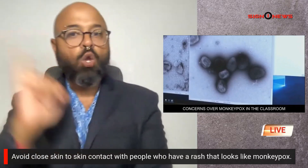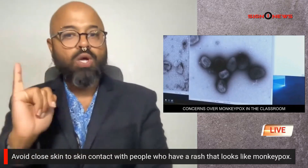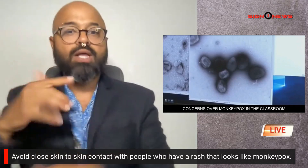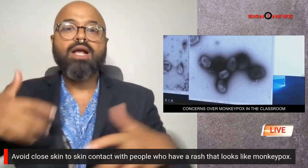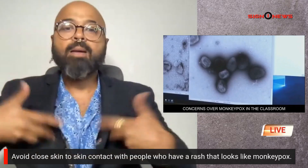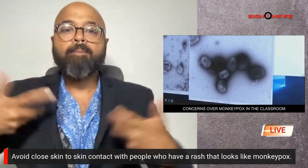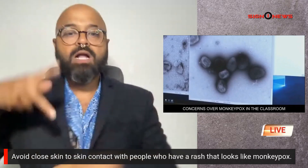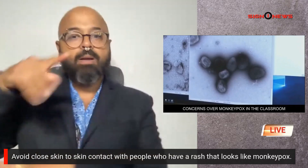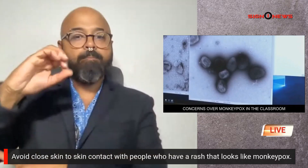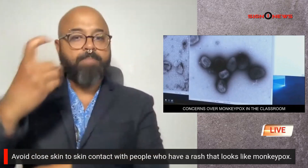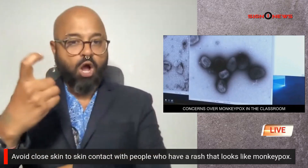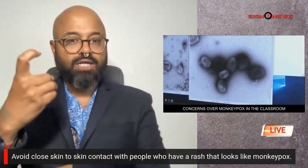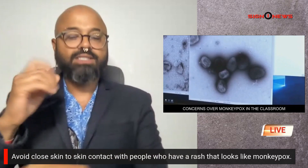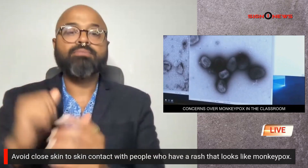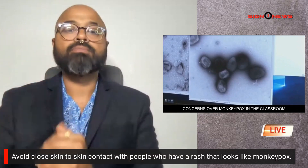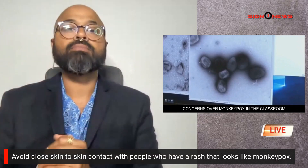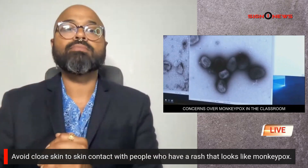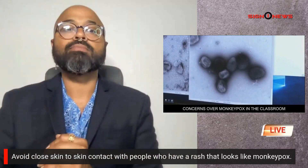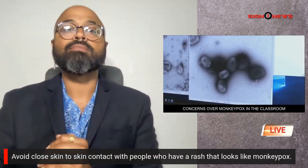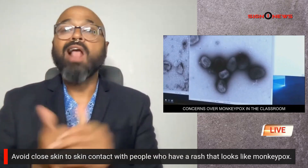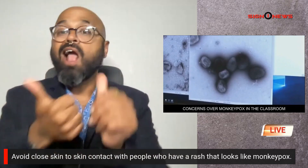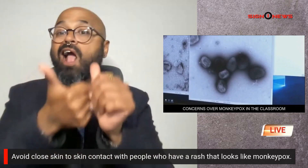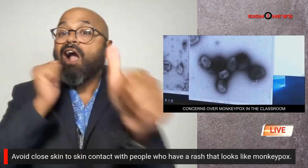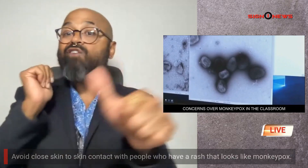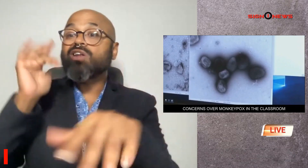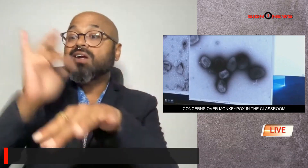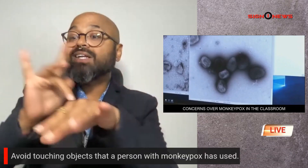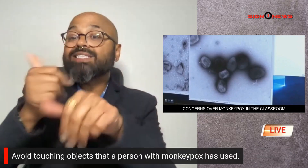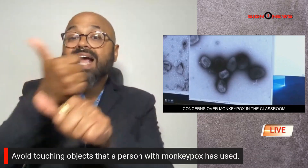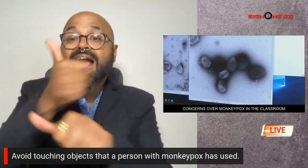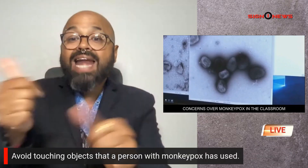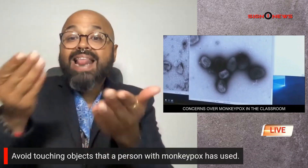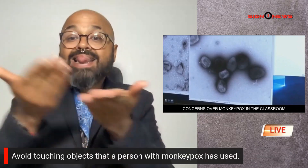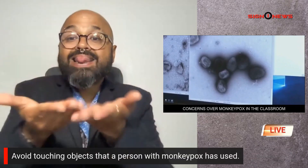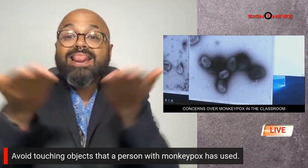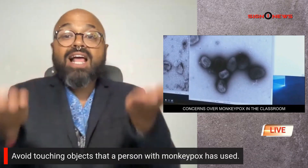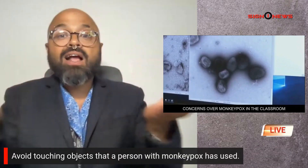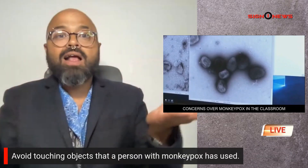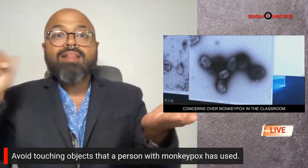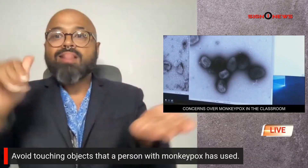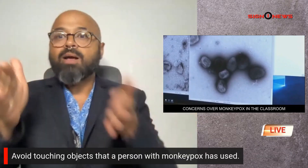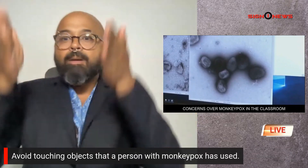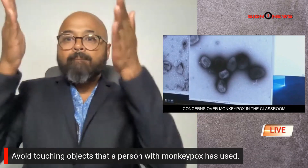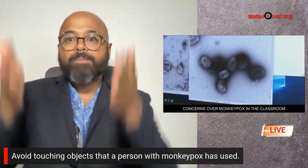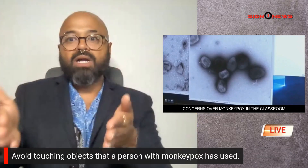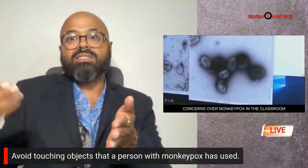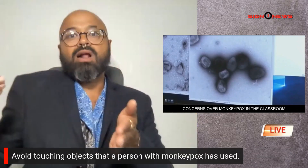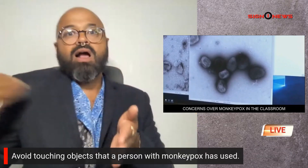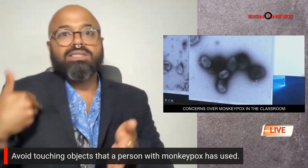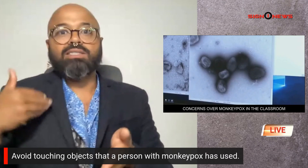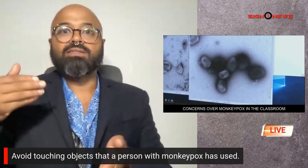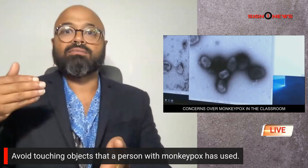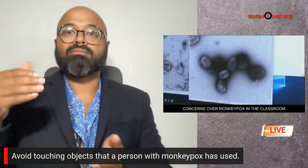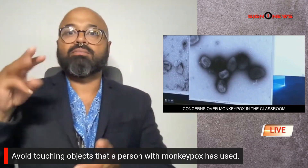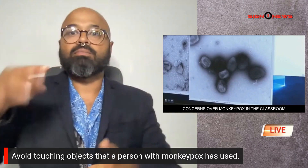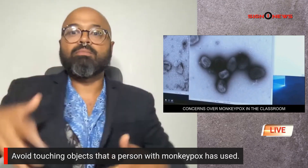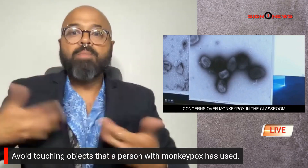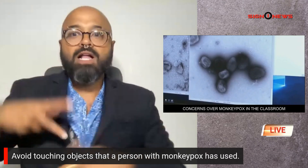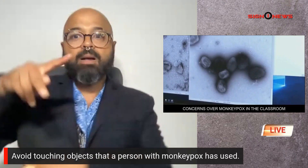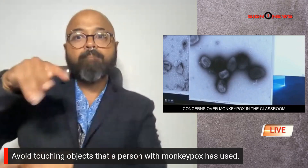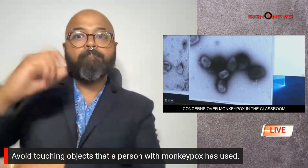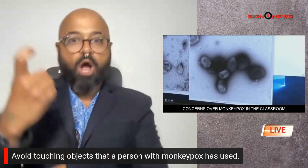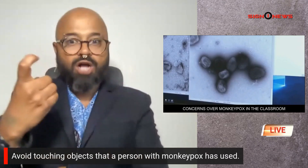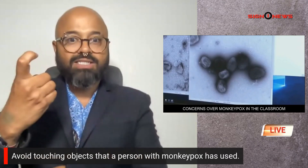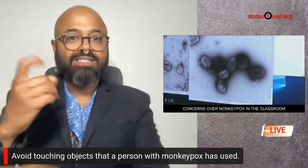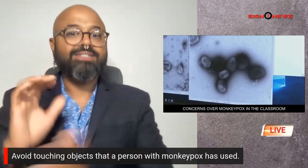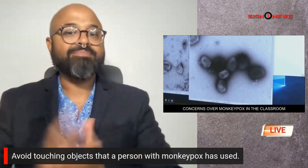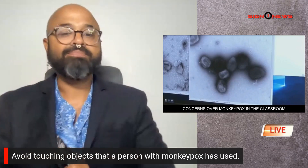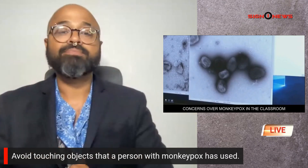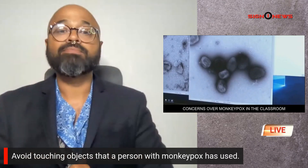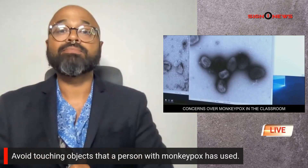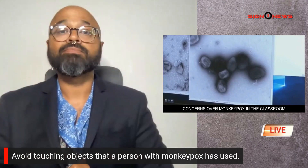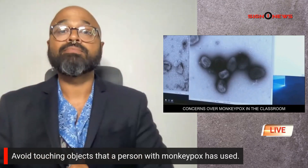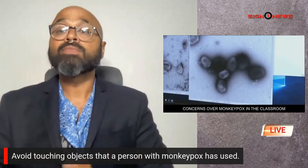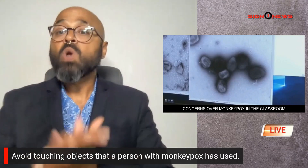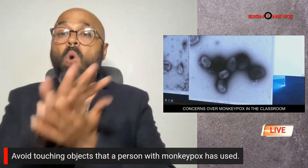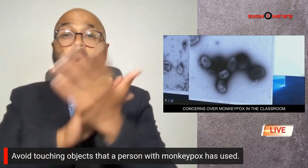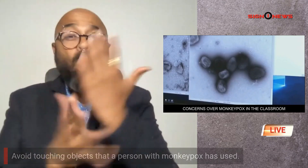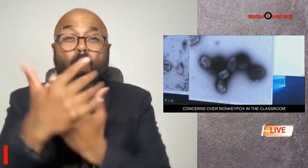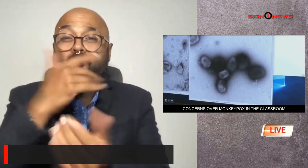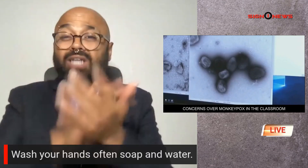rash that looks like monkeypox avoid touching objects that a person with monkeypox has used